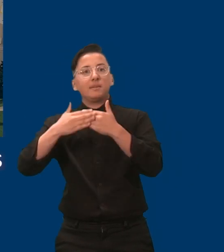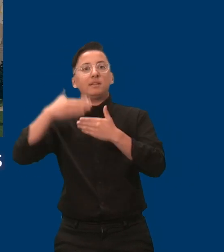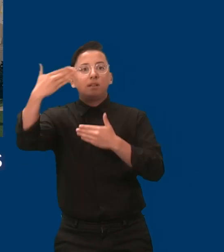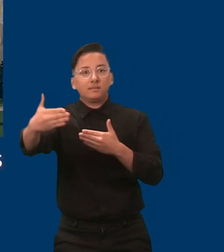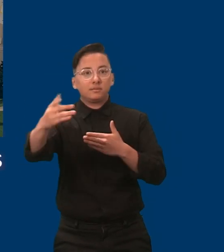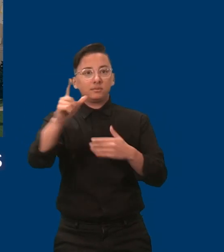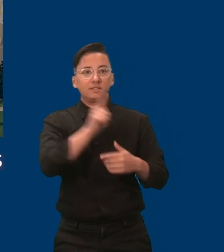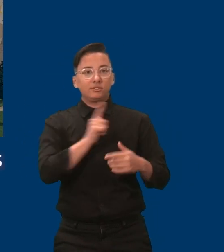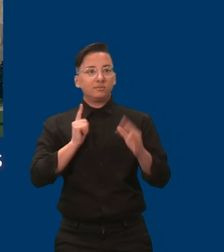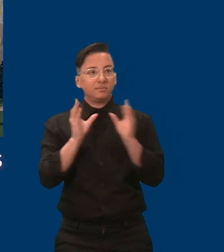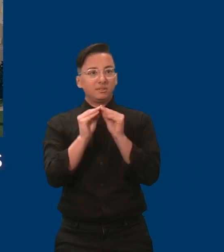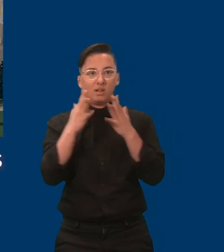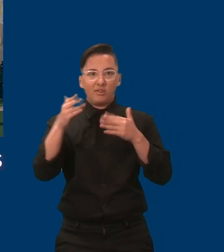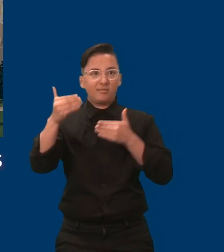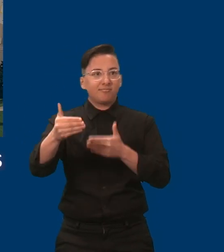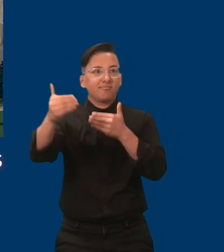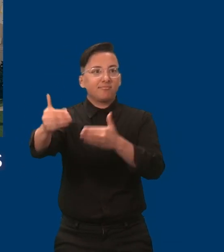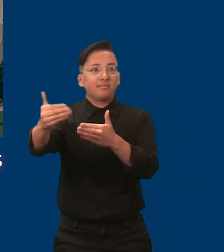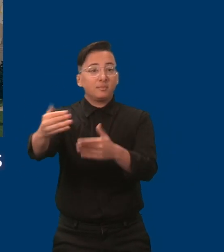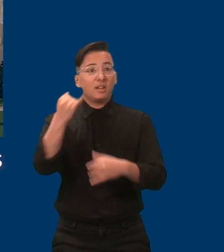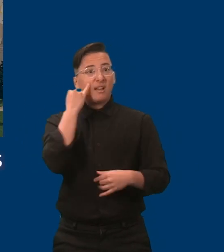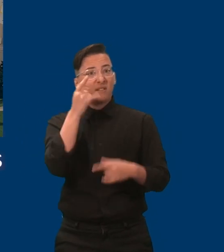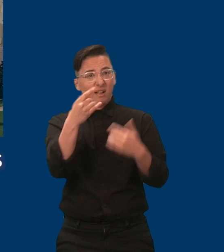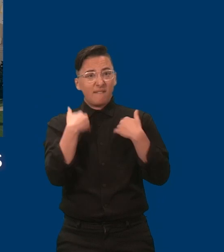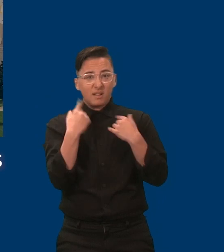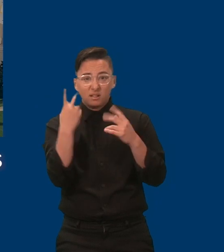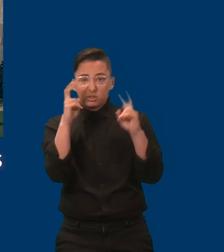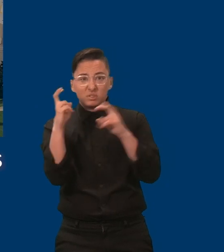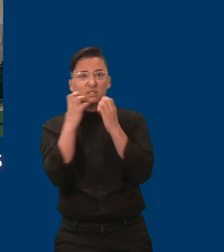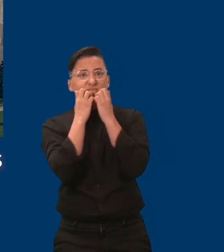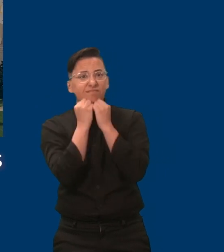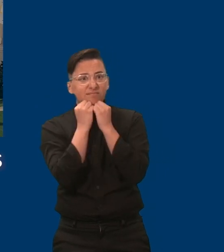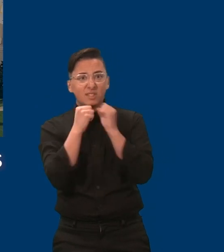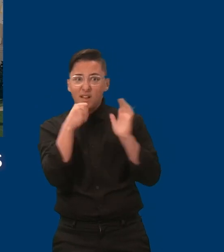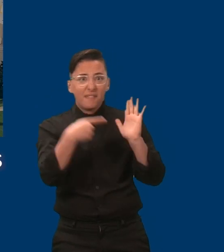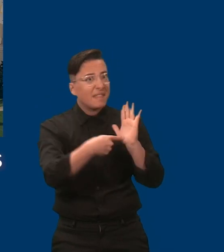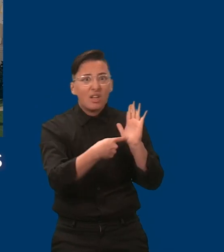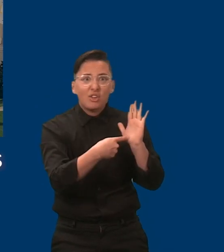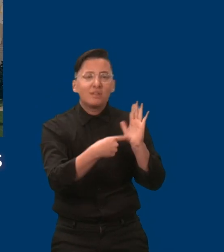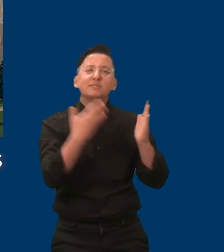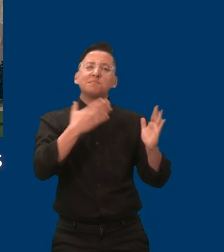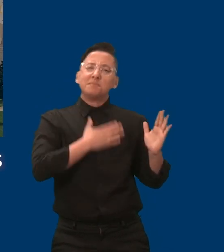is not represented in our agenda today, I invite you to contact me via email